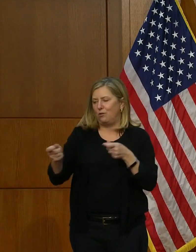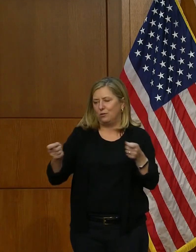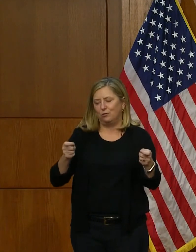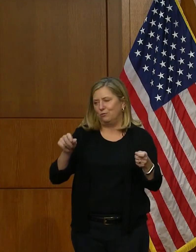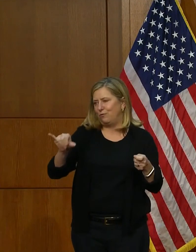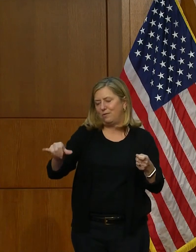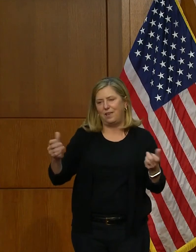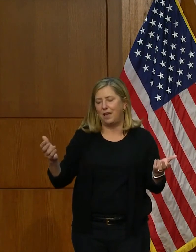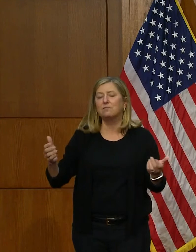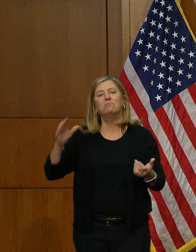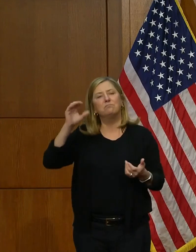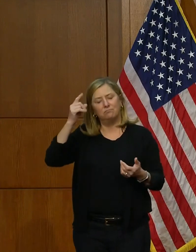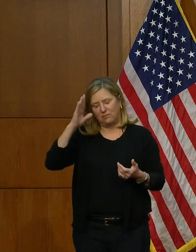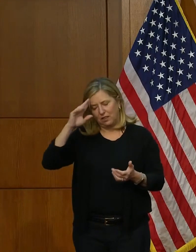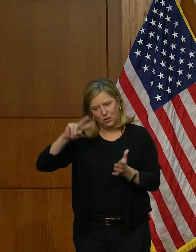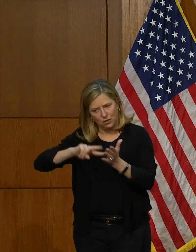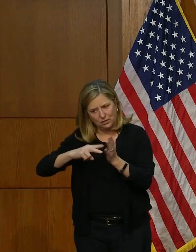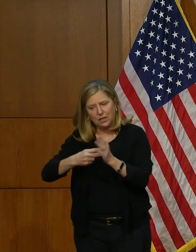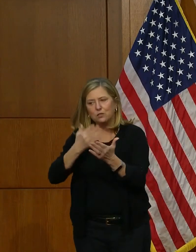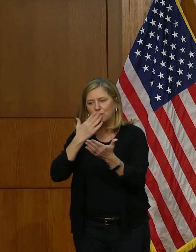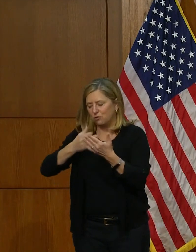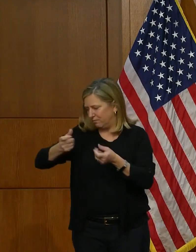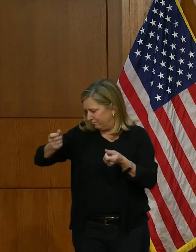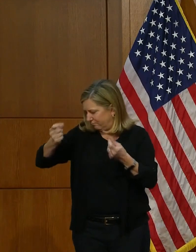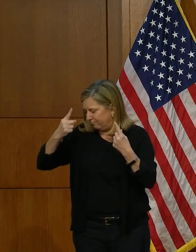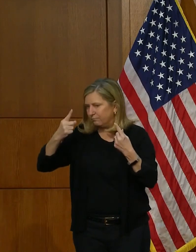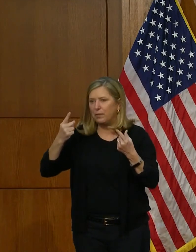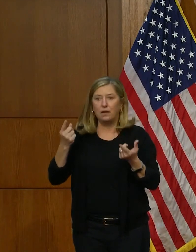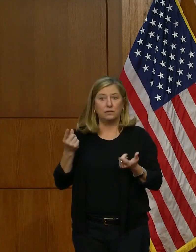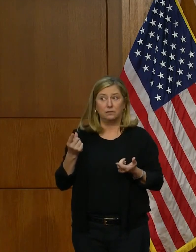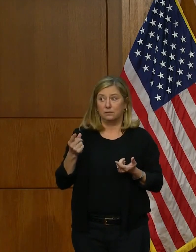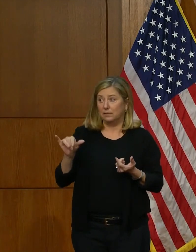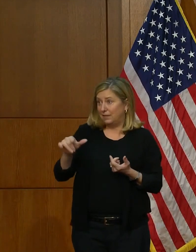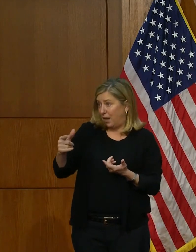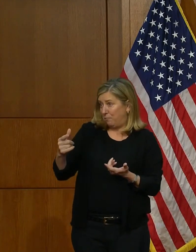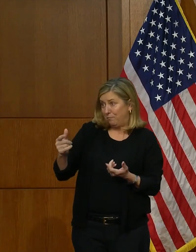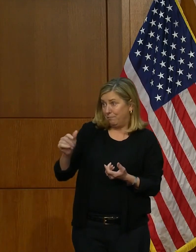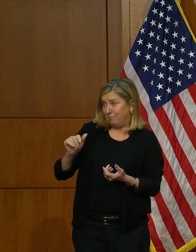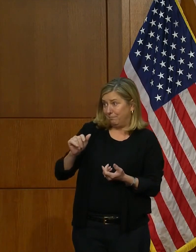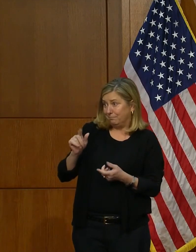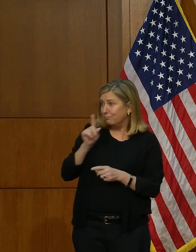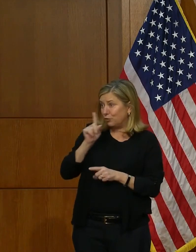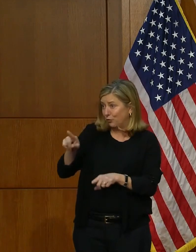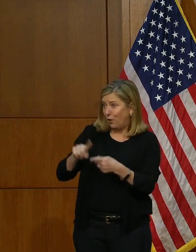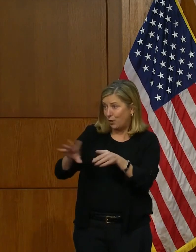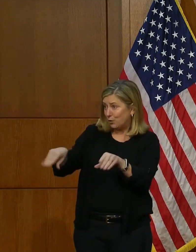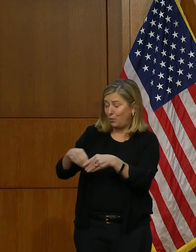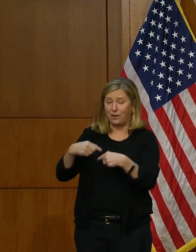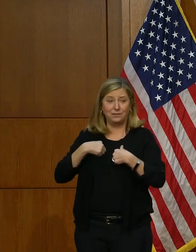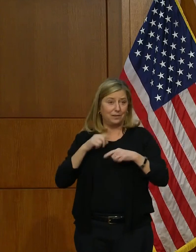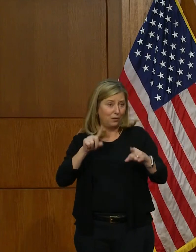STATEMENT. YEAH, I HEAR IT'S DIFFICULT TO CONTROL AND I KNOW THEIR INTENTIONS ARE GOOD, BUT,